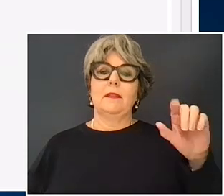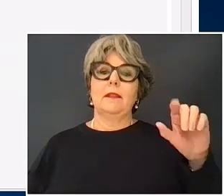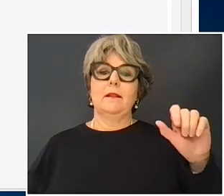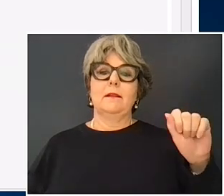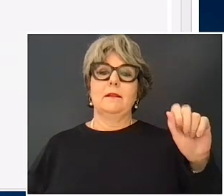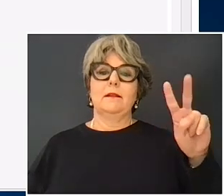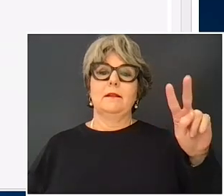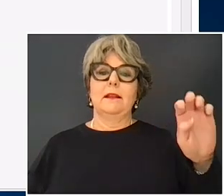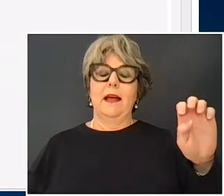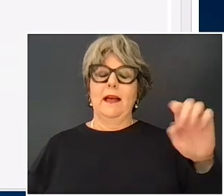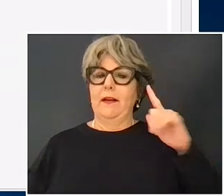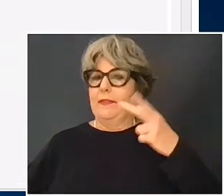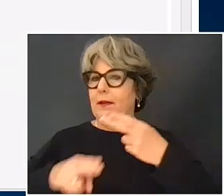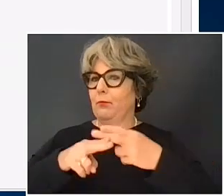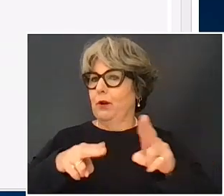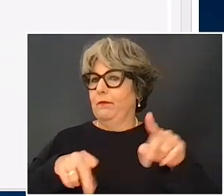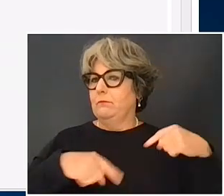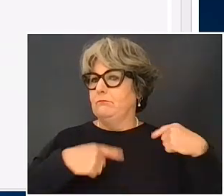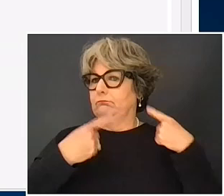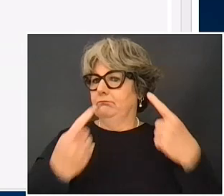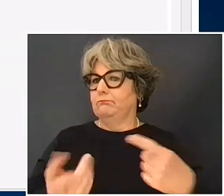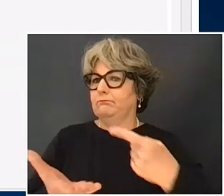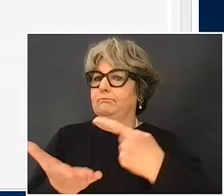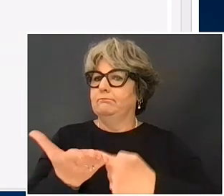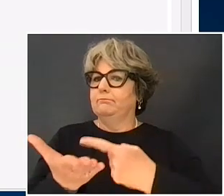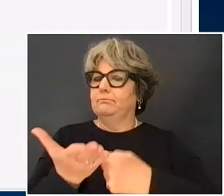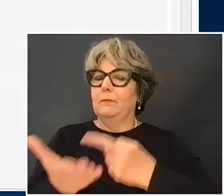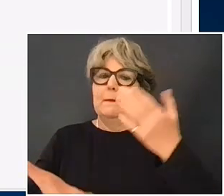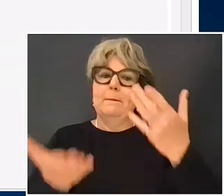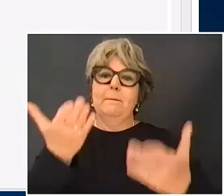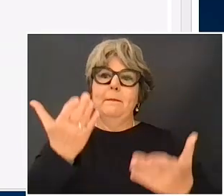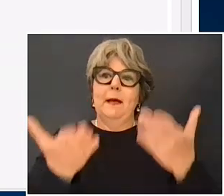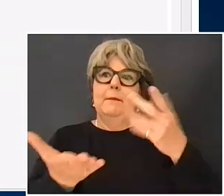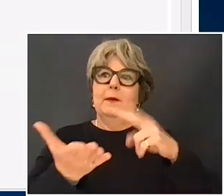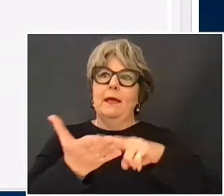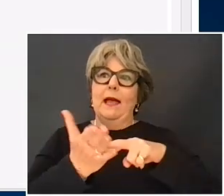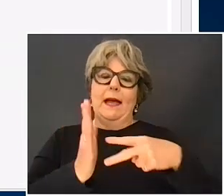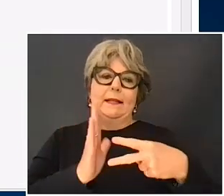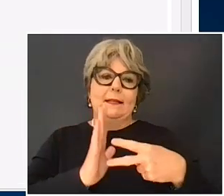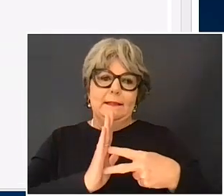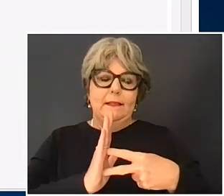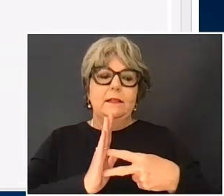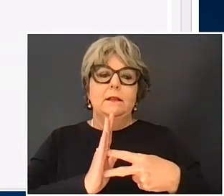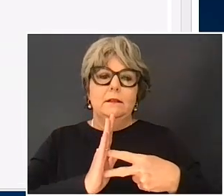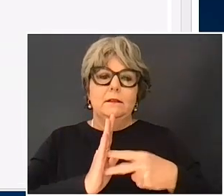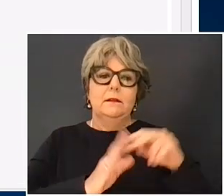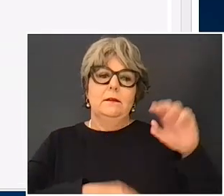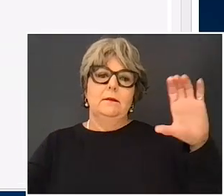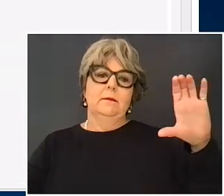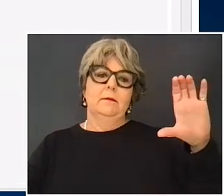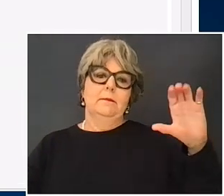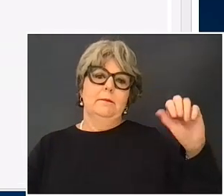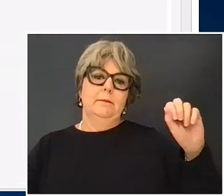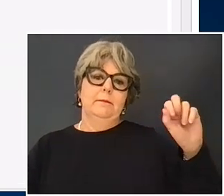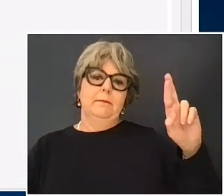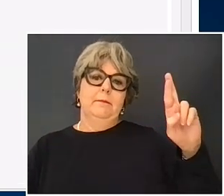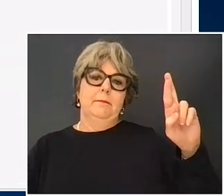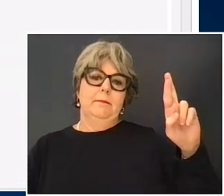that there may be an intent by Carolyn and the group that submitted that proposal to